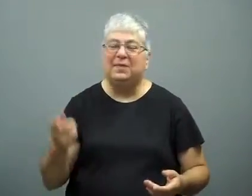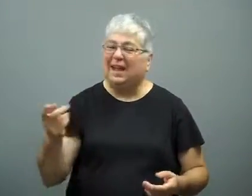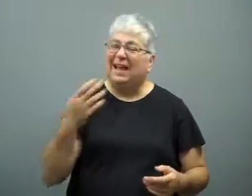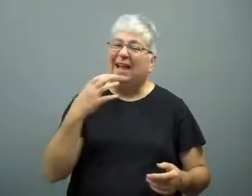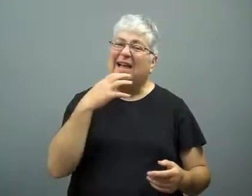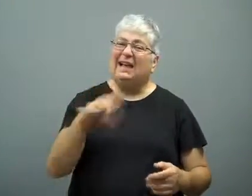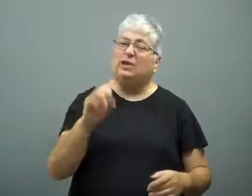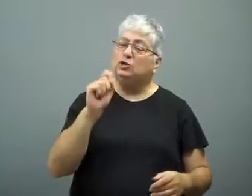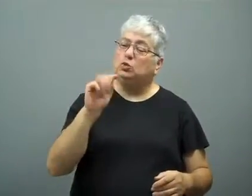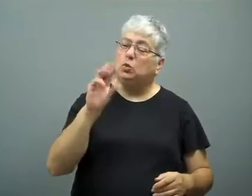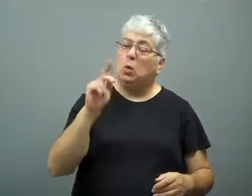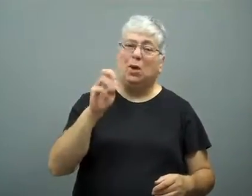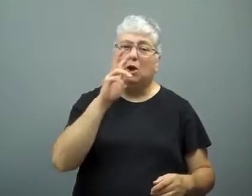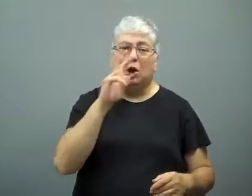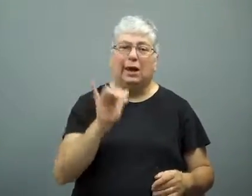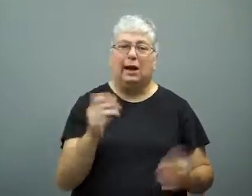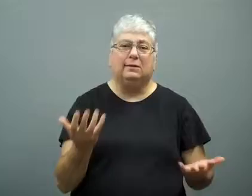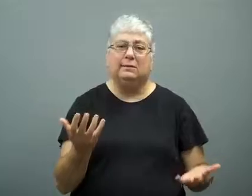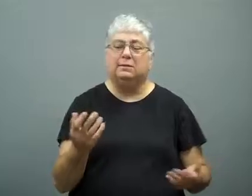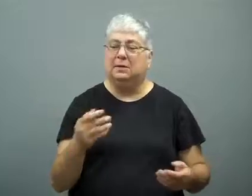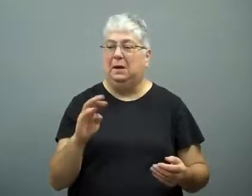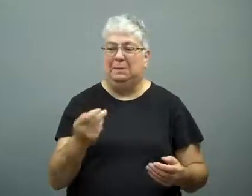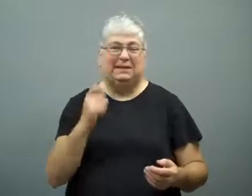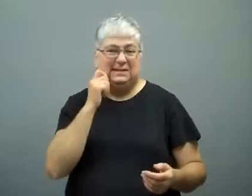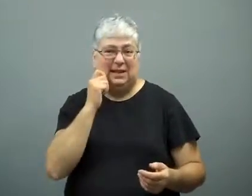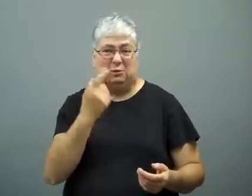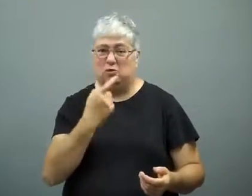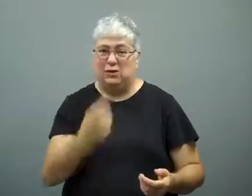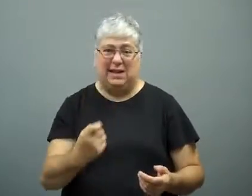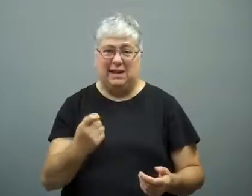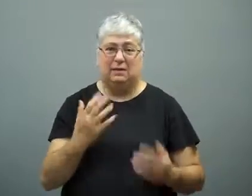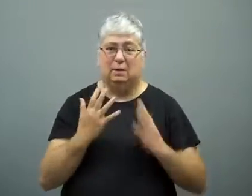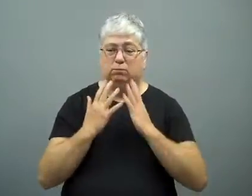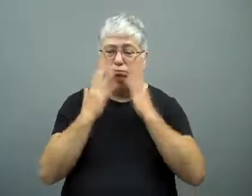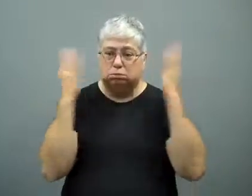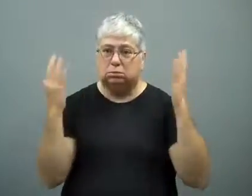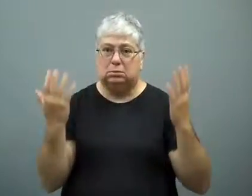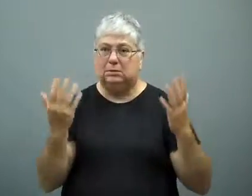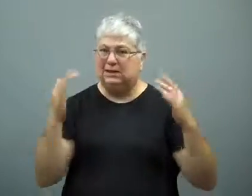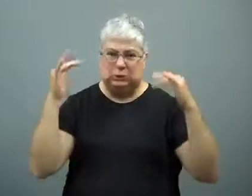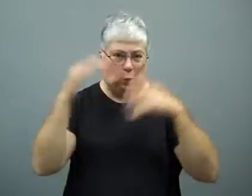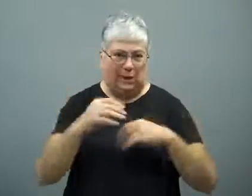Some symptoms are red and flushed skin, no sweating,